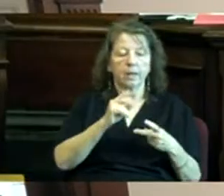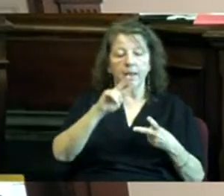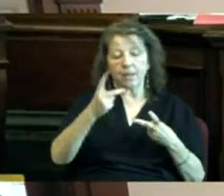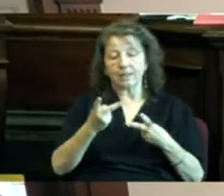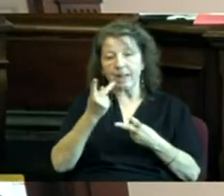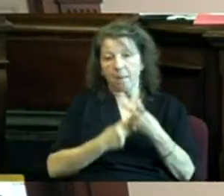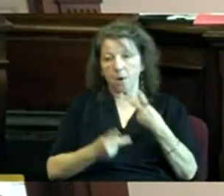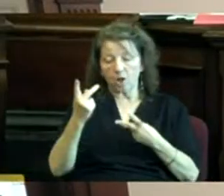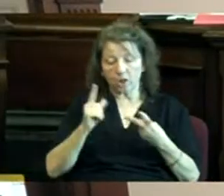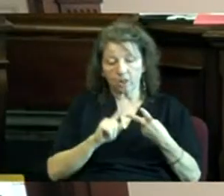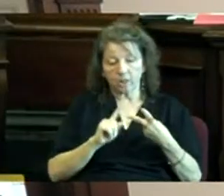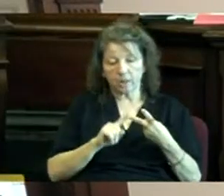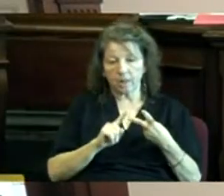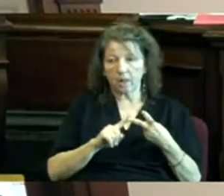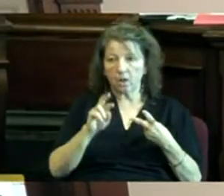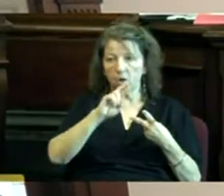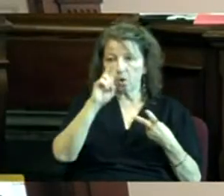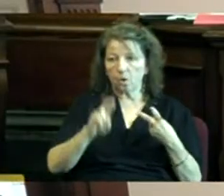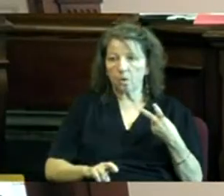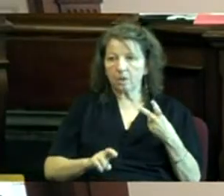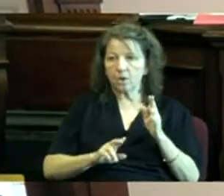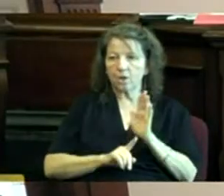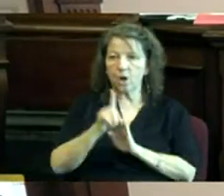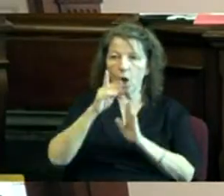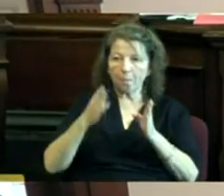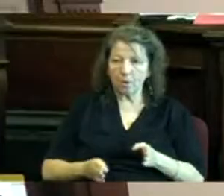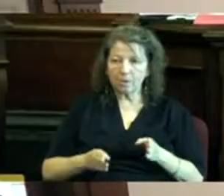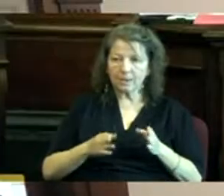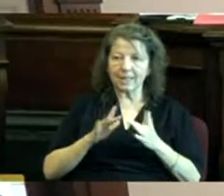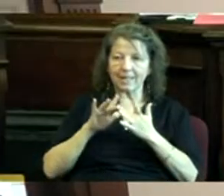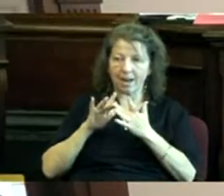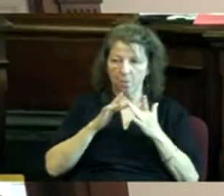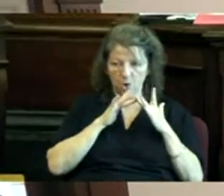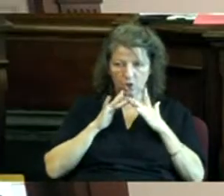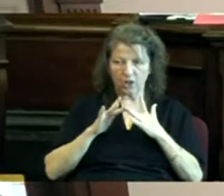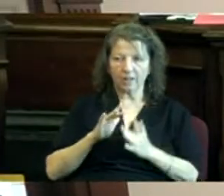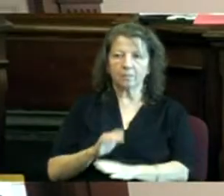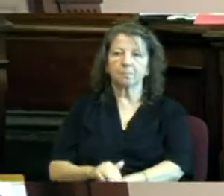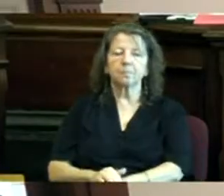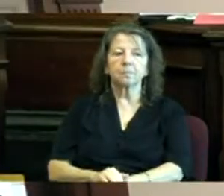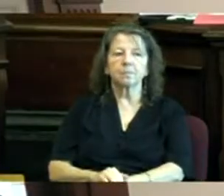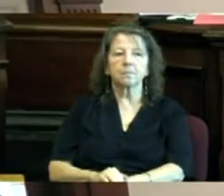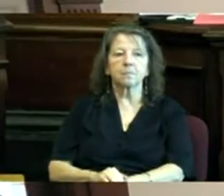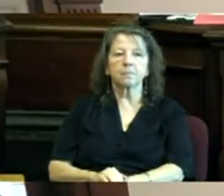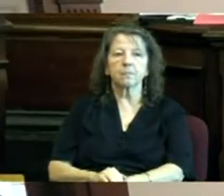federal level could not be more important these days. The second